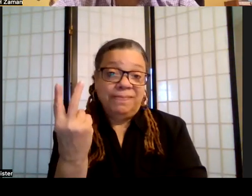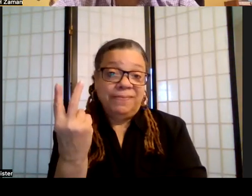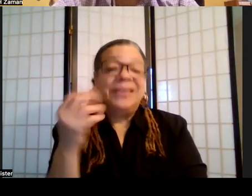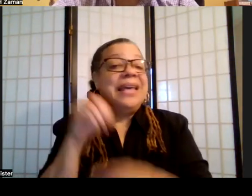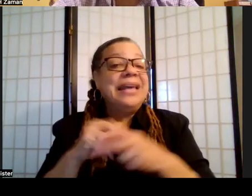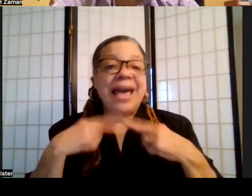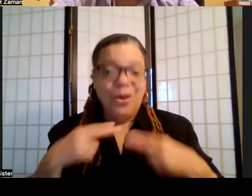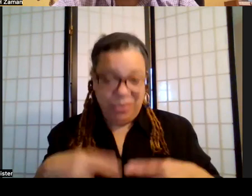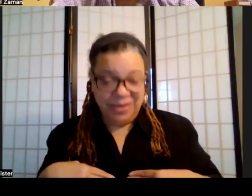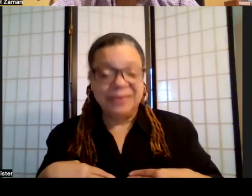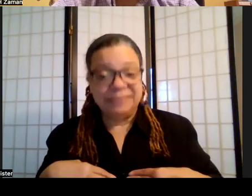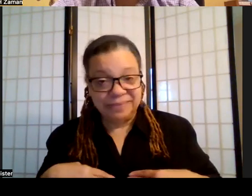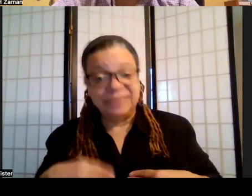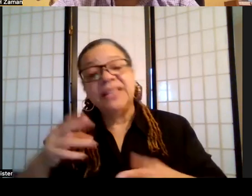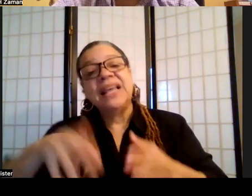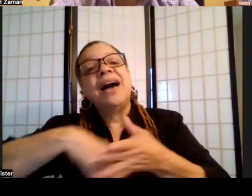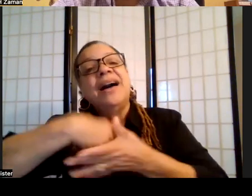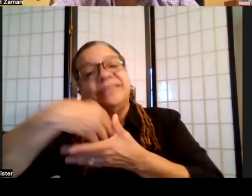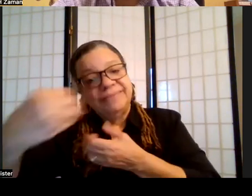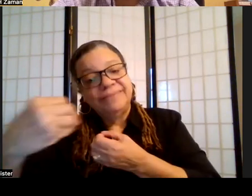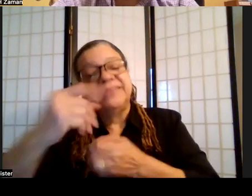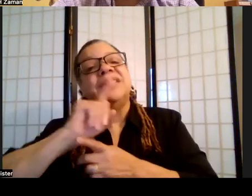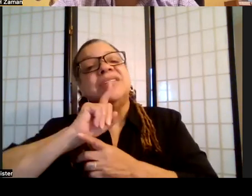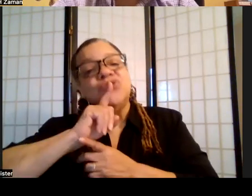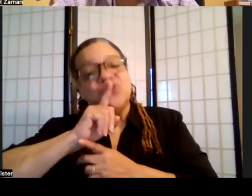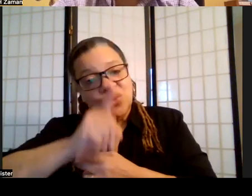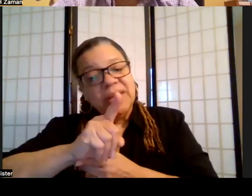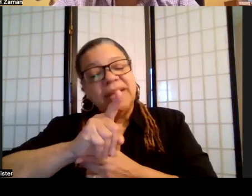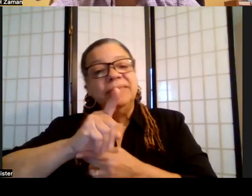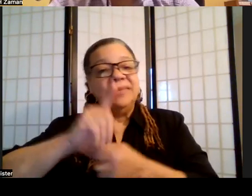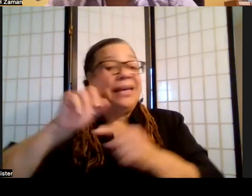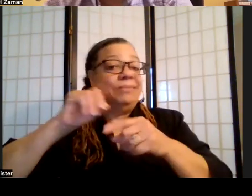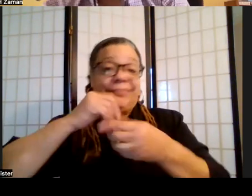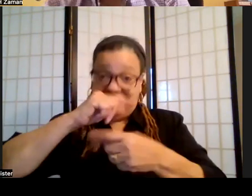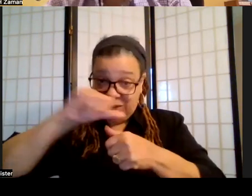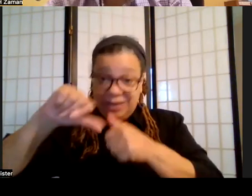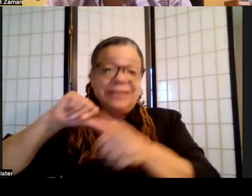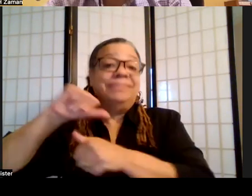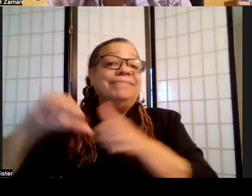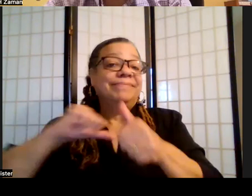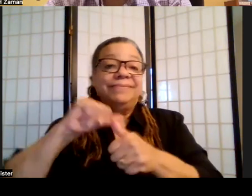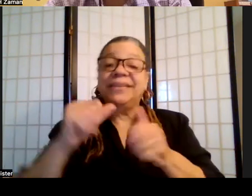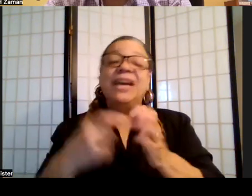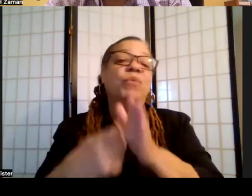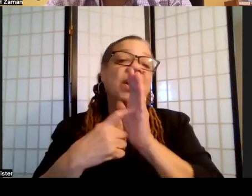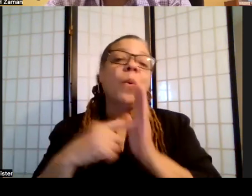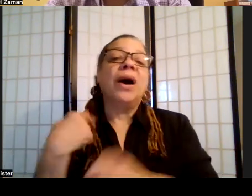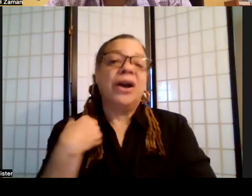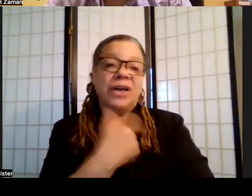I think, I think they are, they are truly, uh, interdisciplinary, and, and require us to understand things from all perspective.